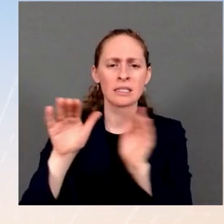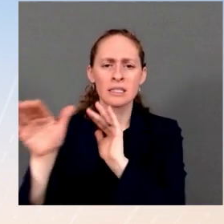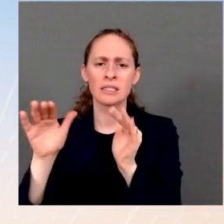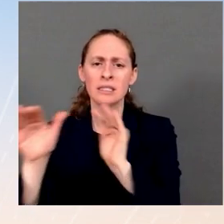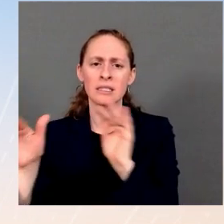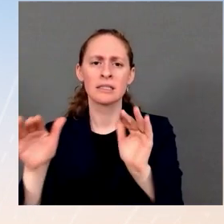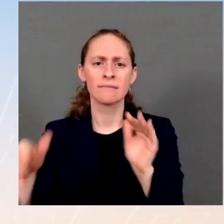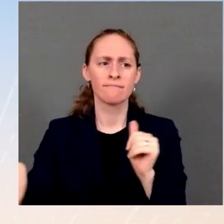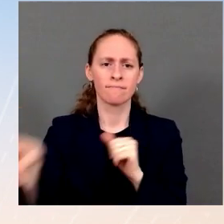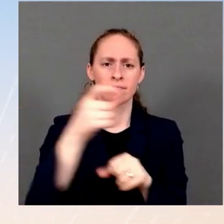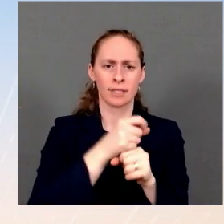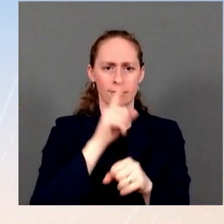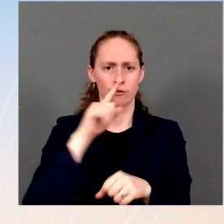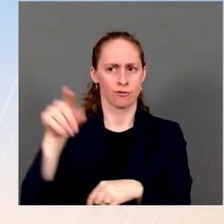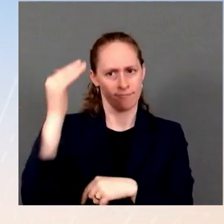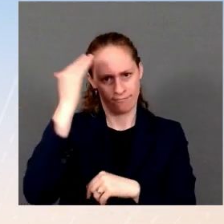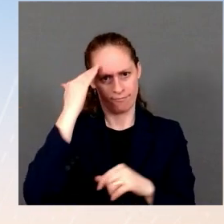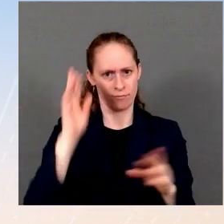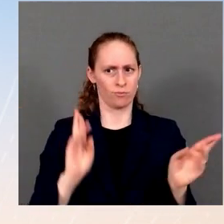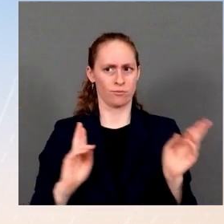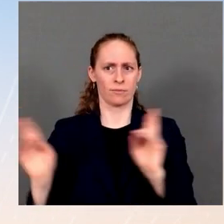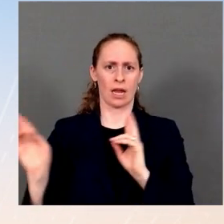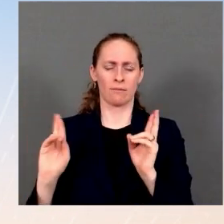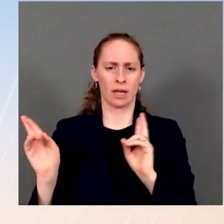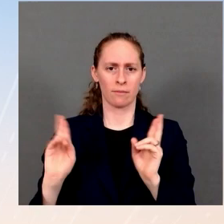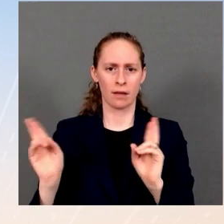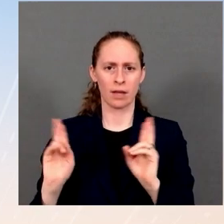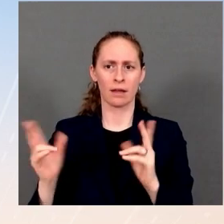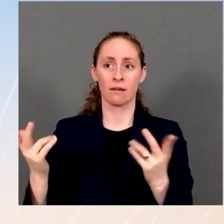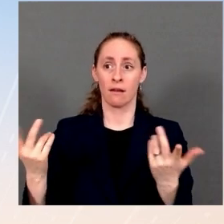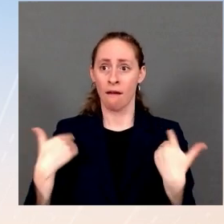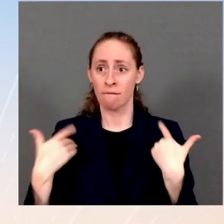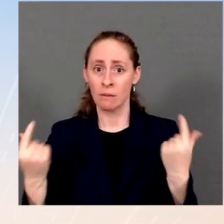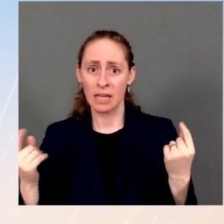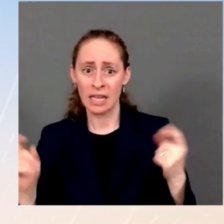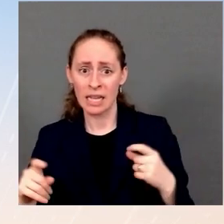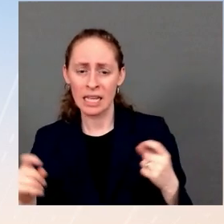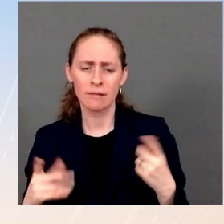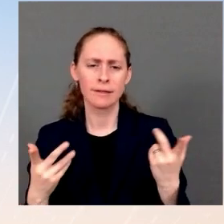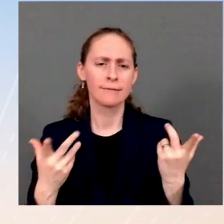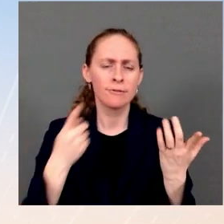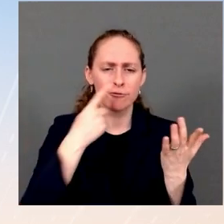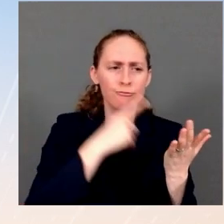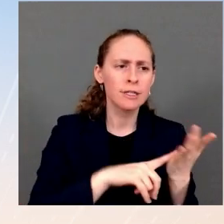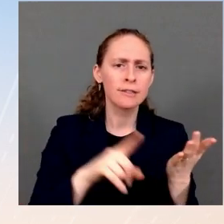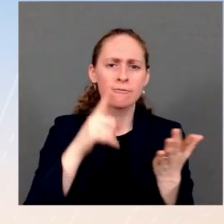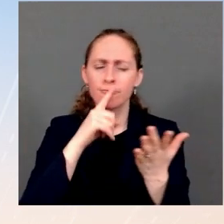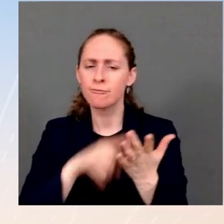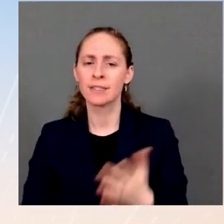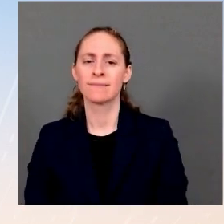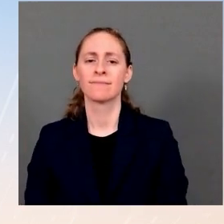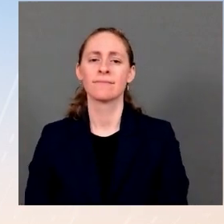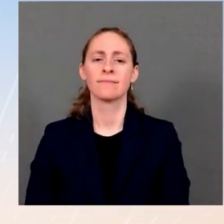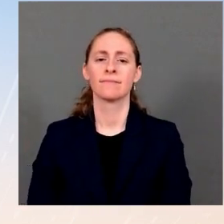We also know it's critical Americans not lose sight of masking indoors where CDC recommends this.